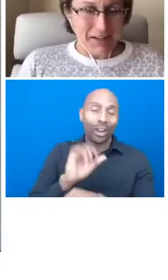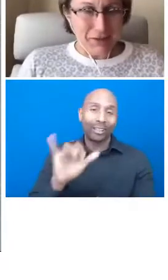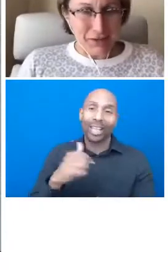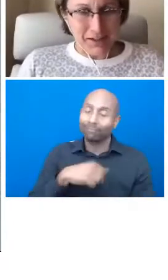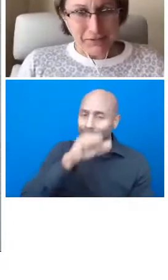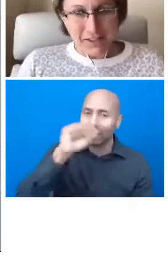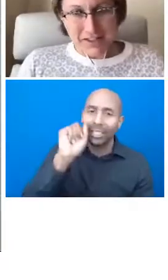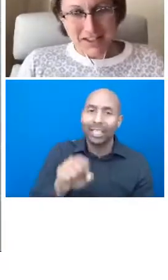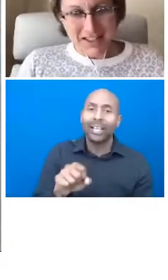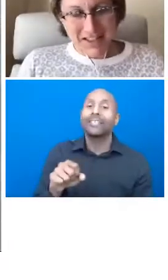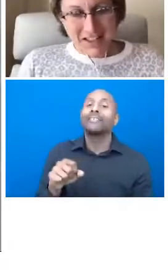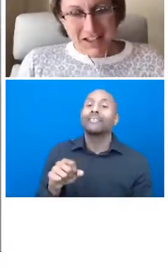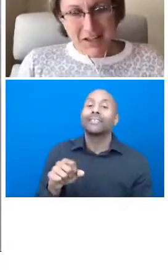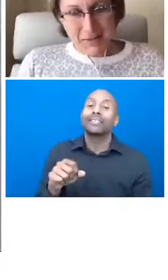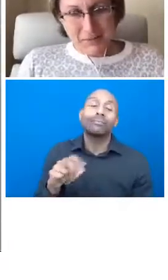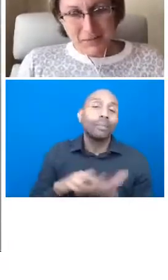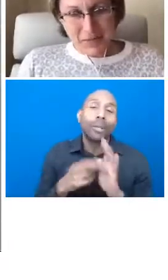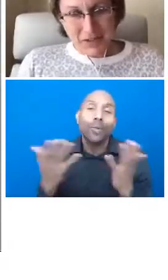never get finished.